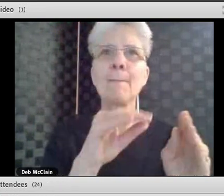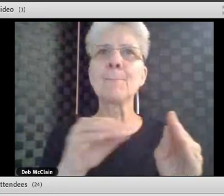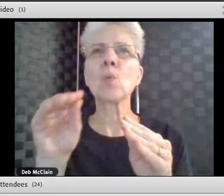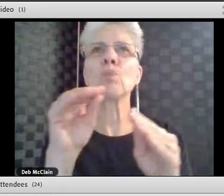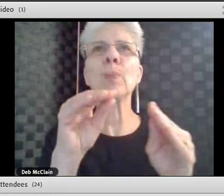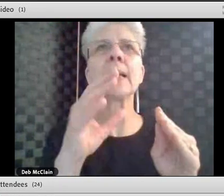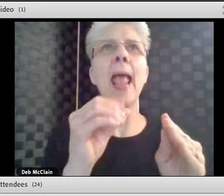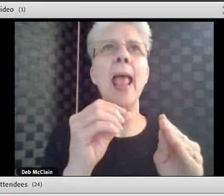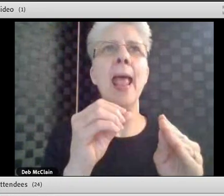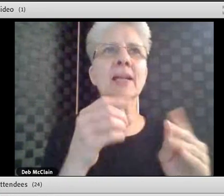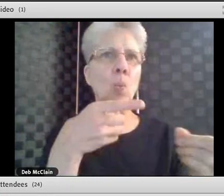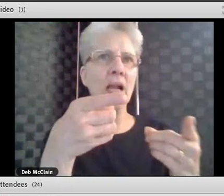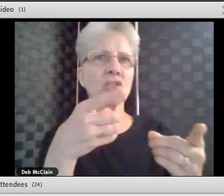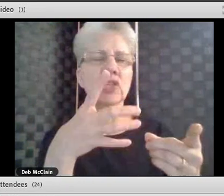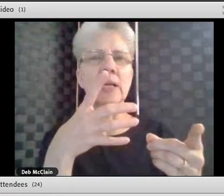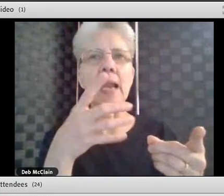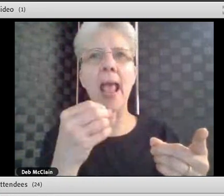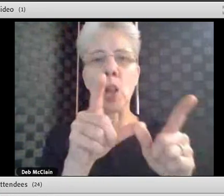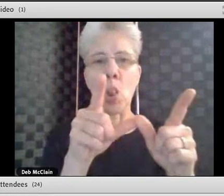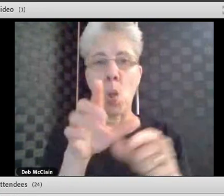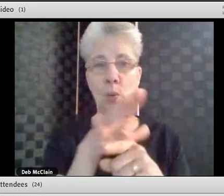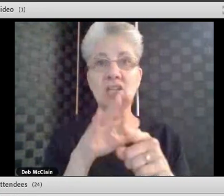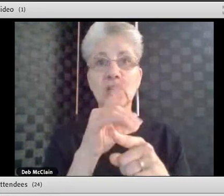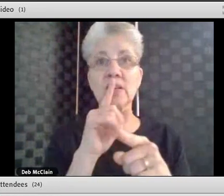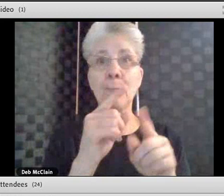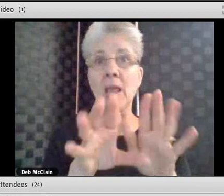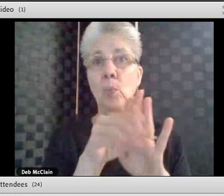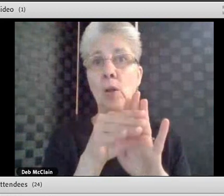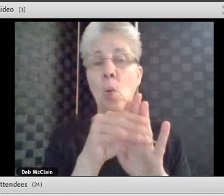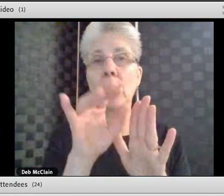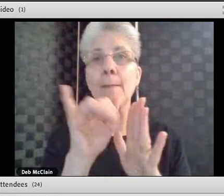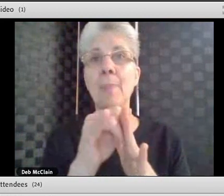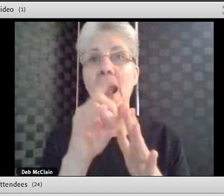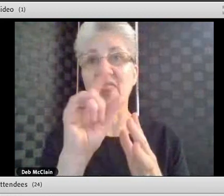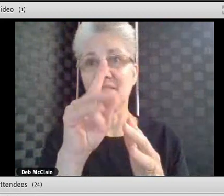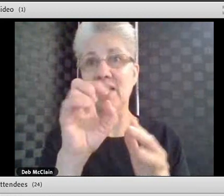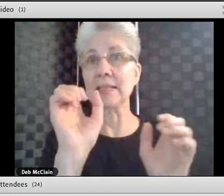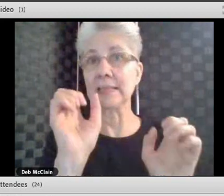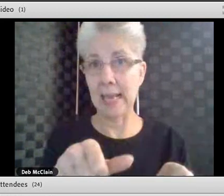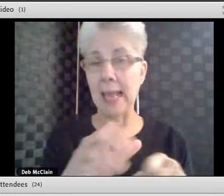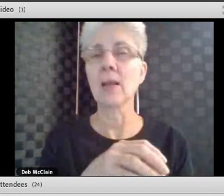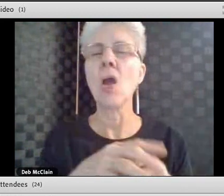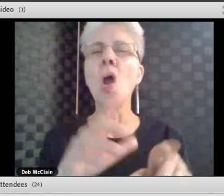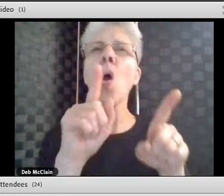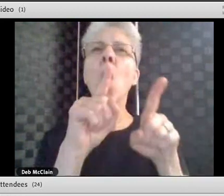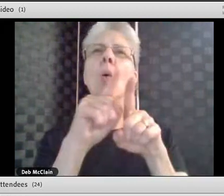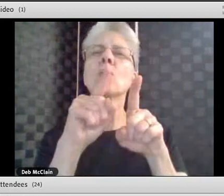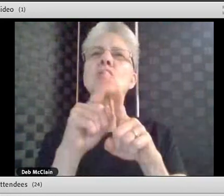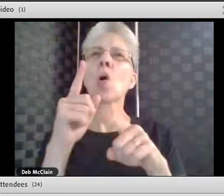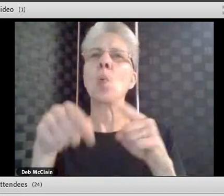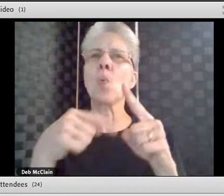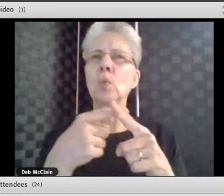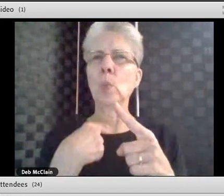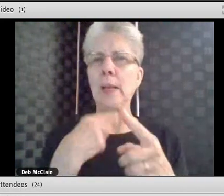so things like movement and direction and location can be recorded by the device.